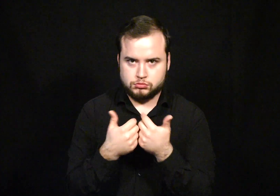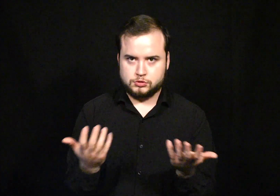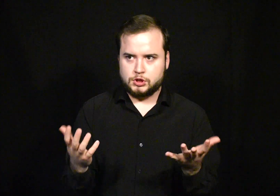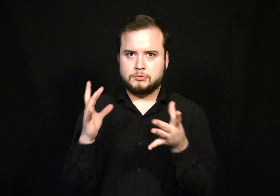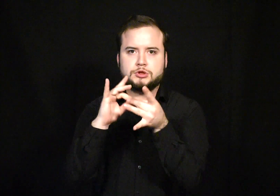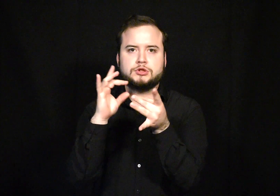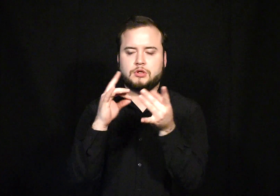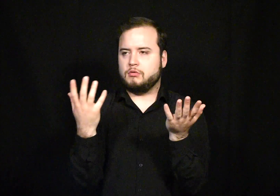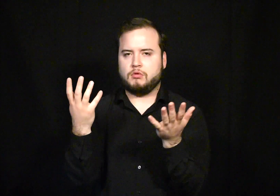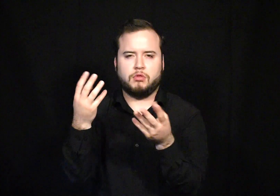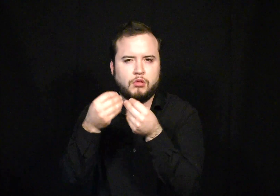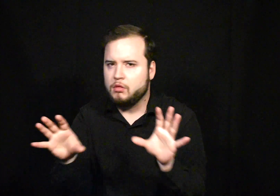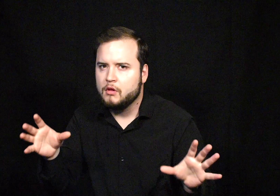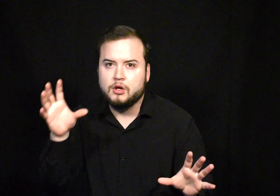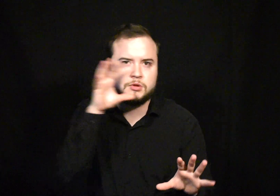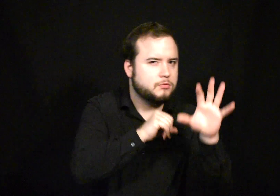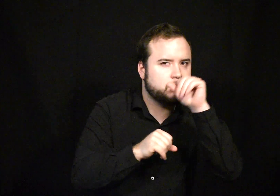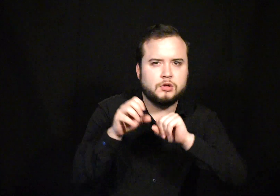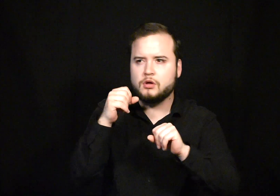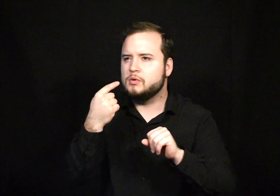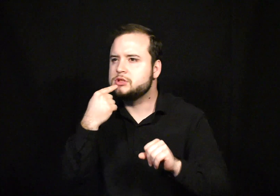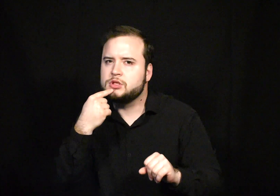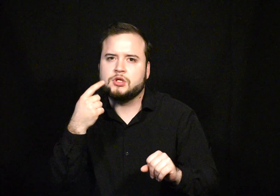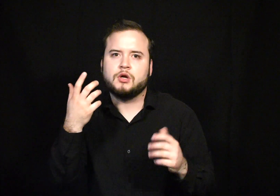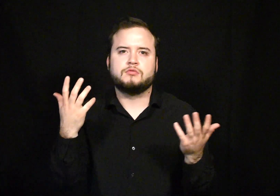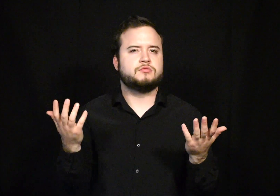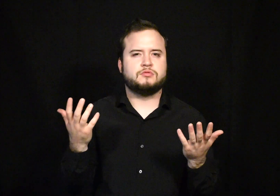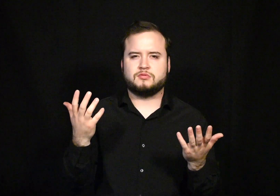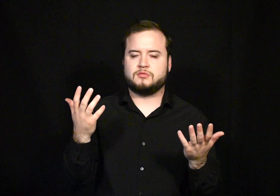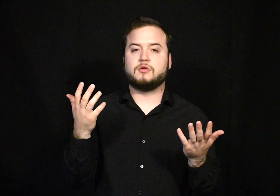Messages can get lost, and sometimes we miss messages.